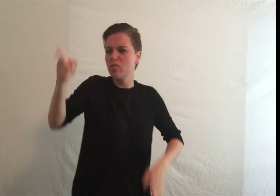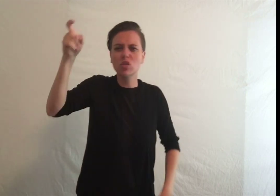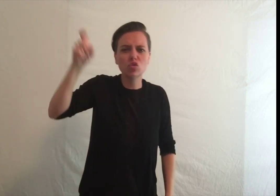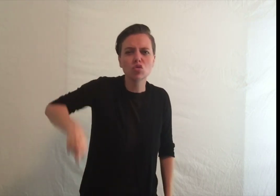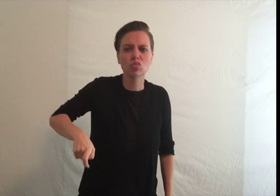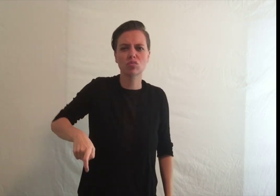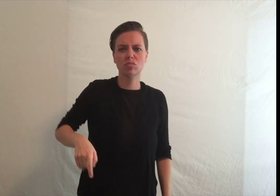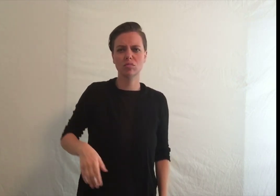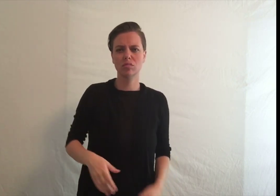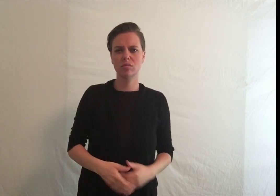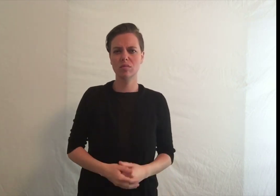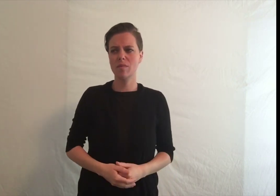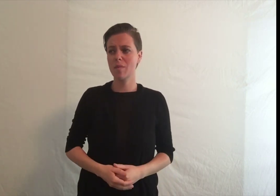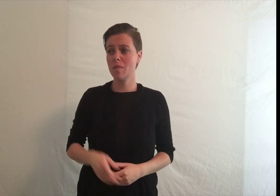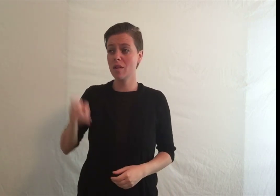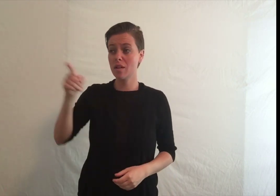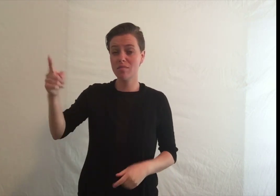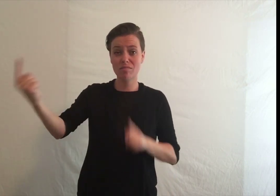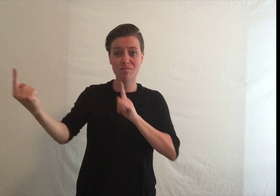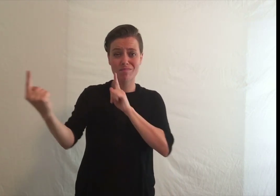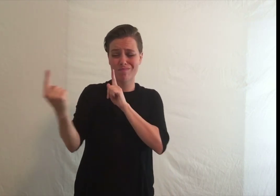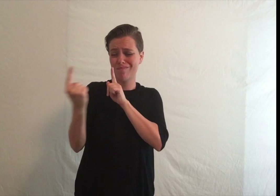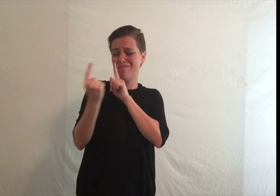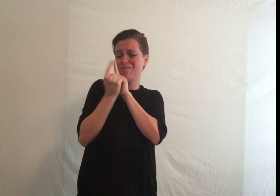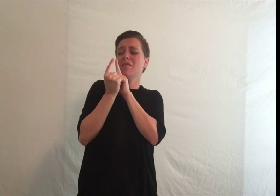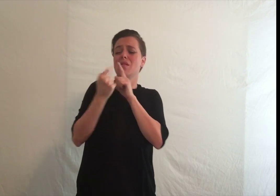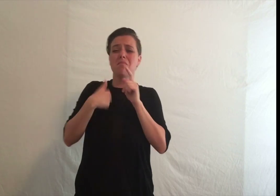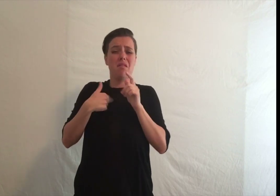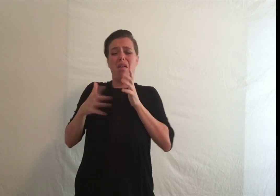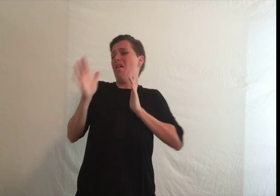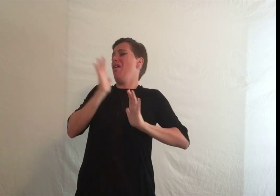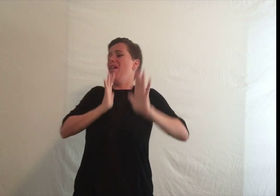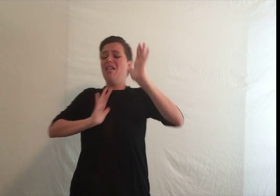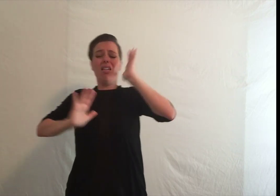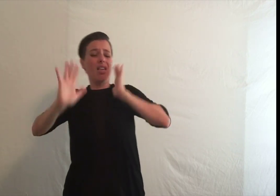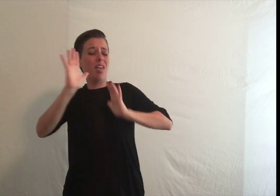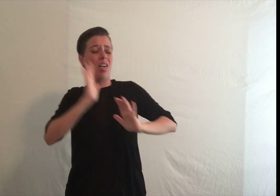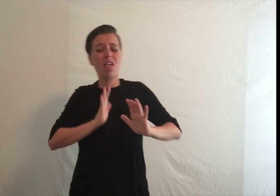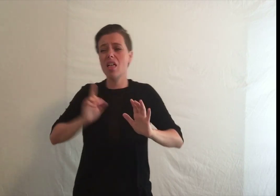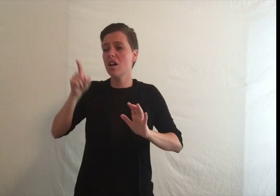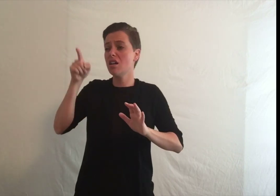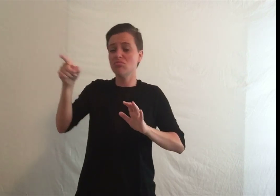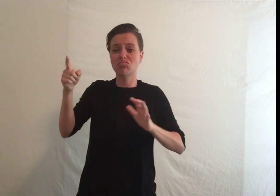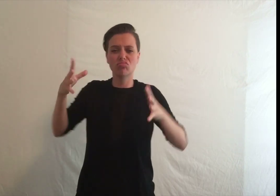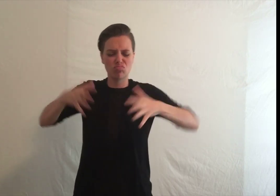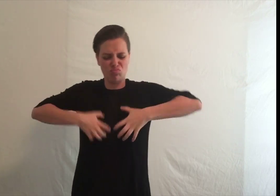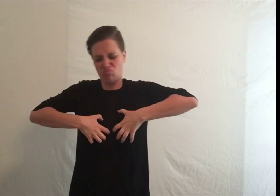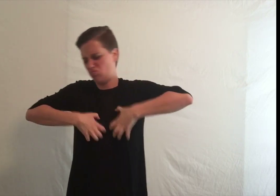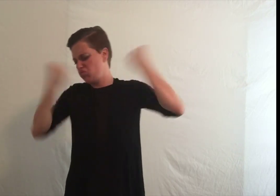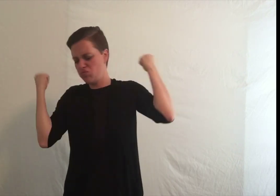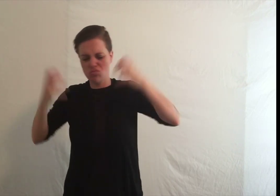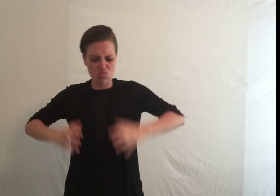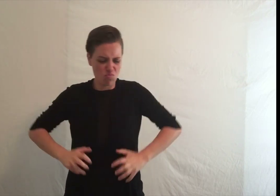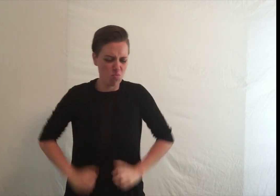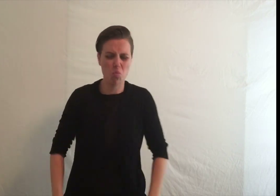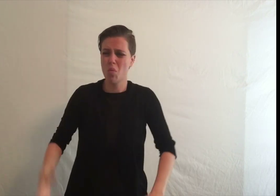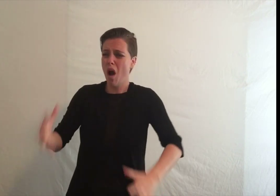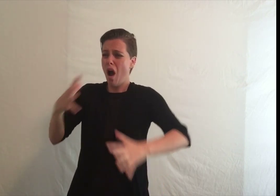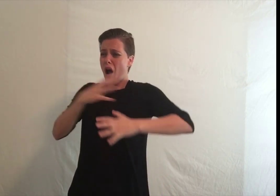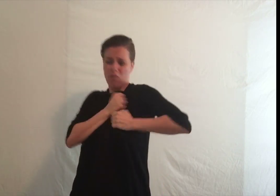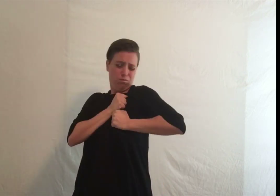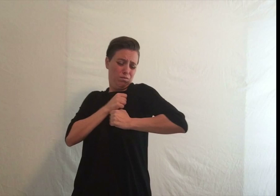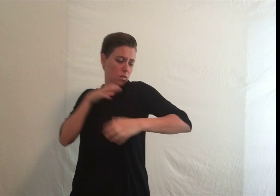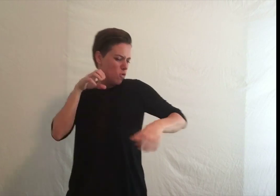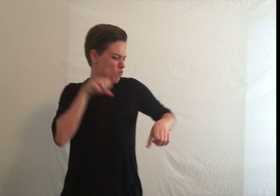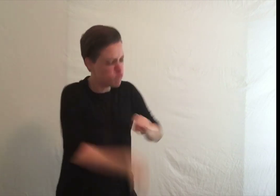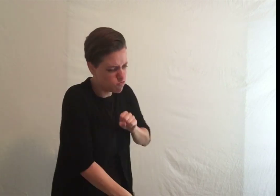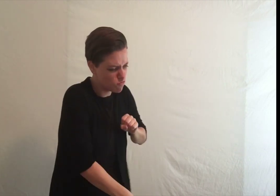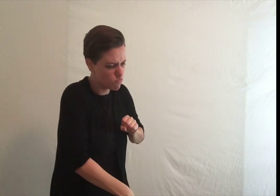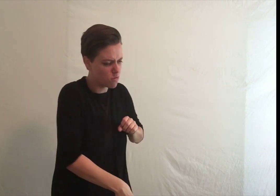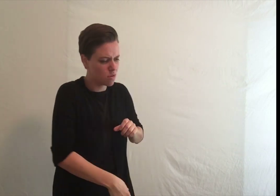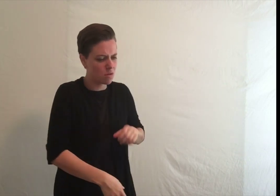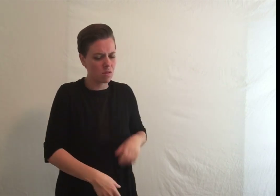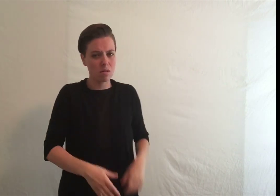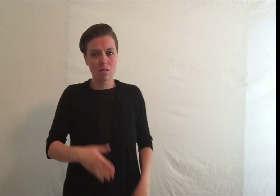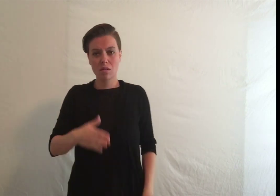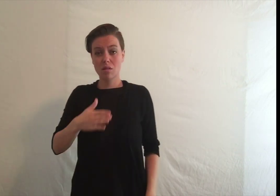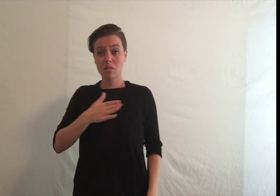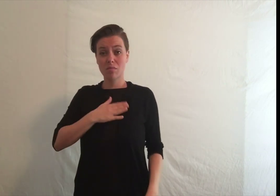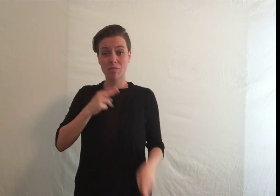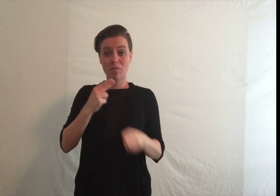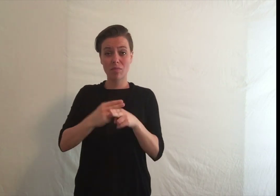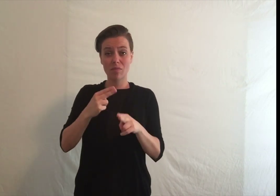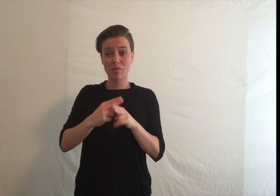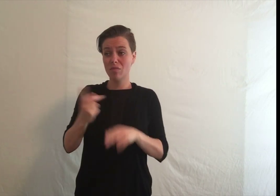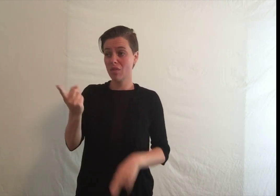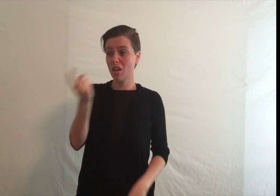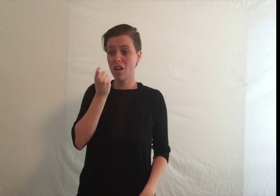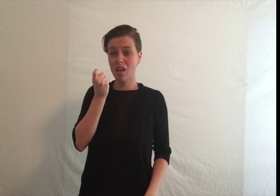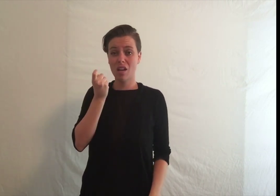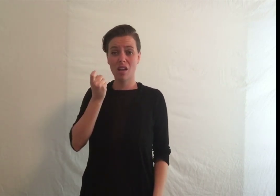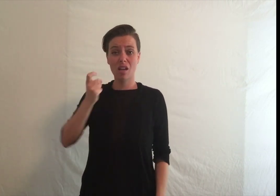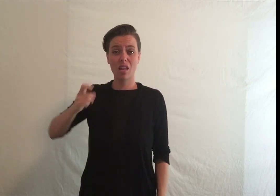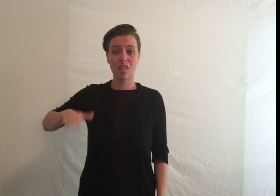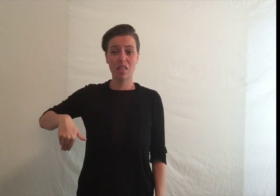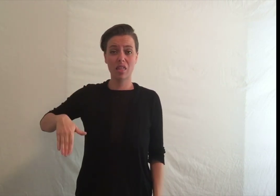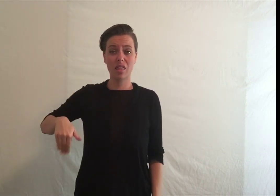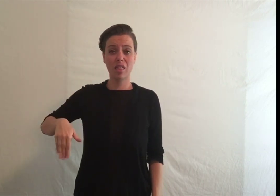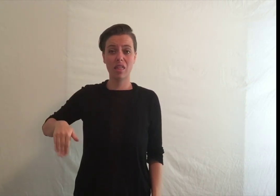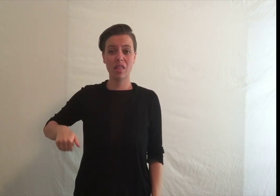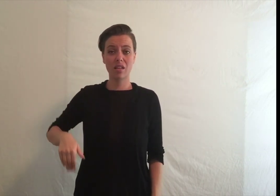for this guy who had me half naked before even bothering to ask for my name.